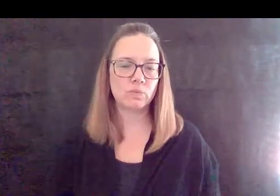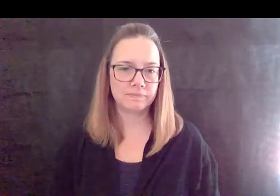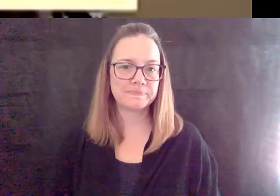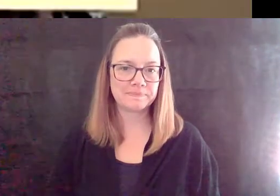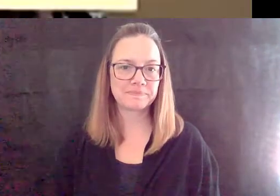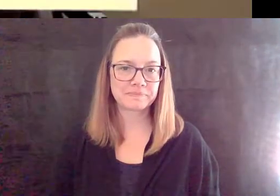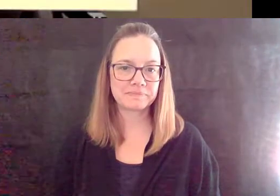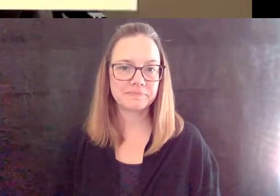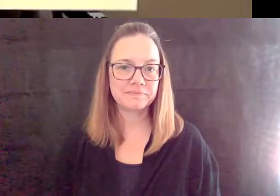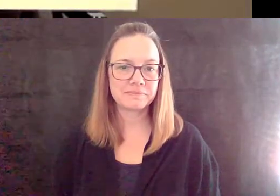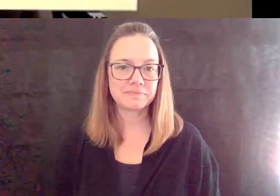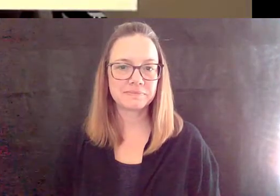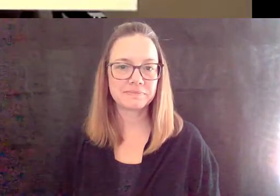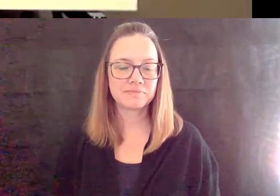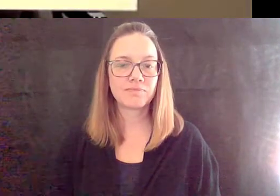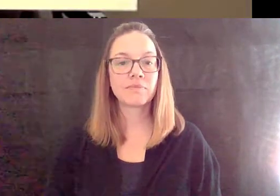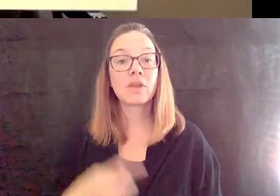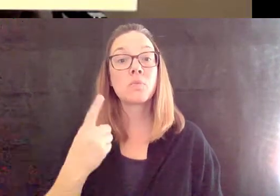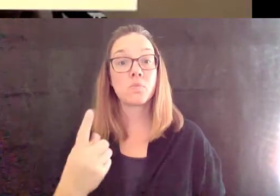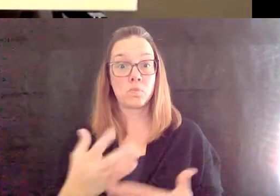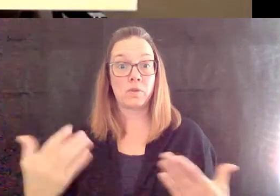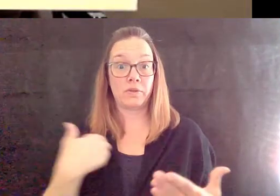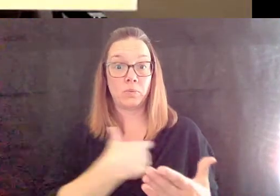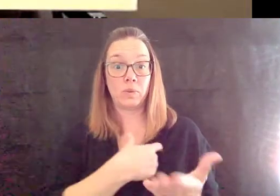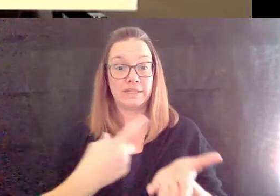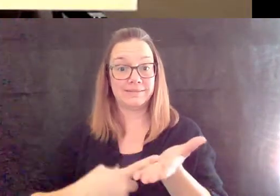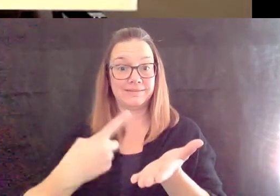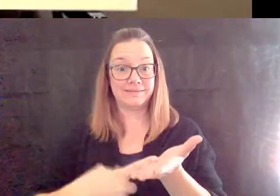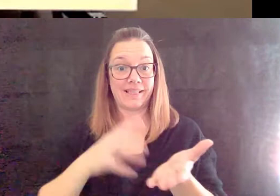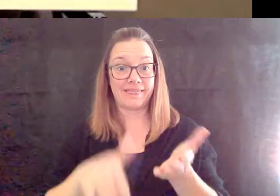So one of the things we discussed at that retreat